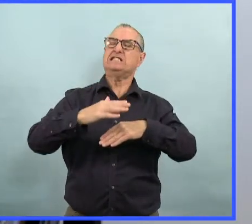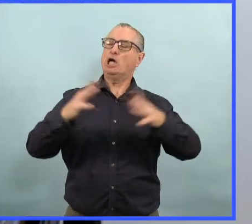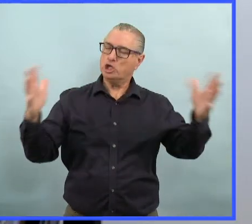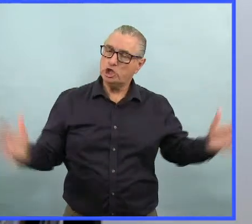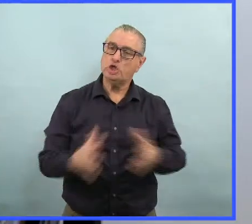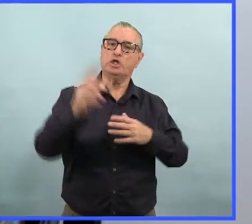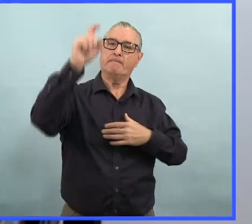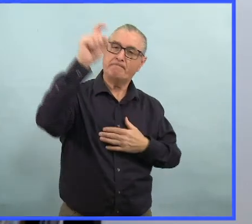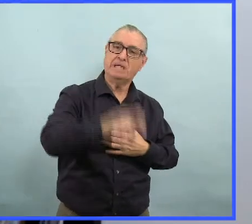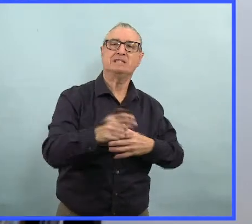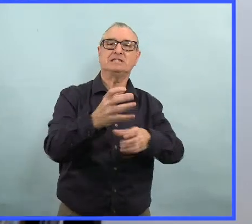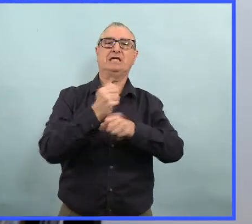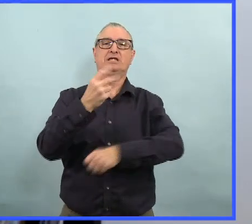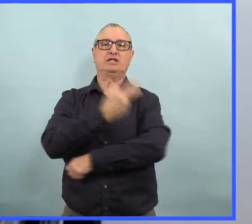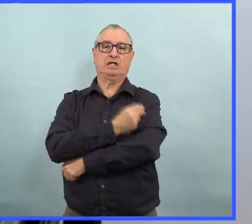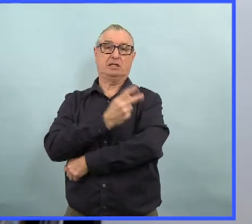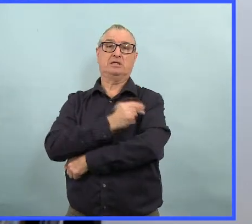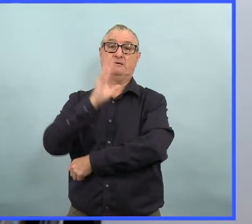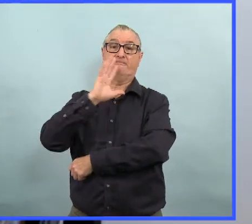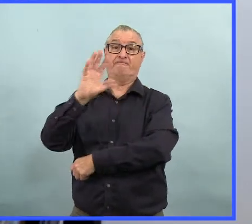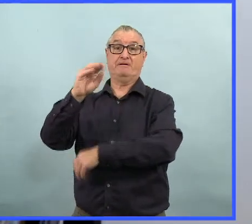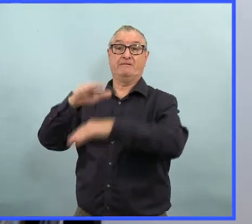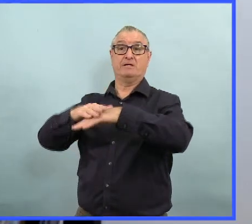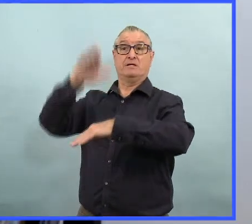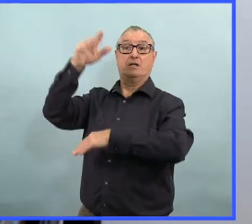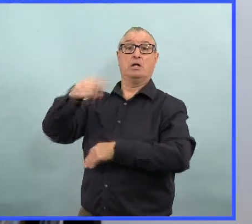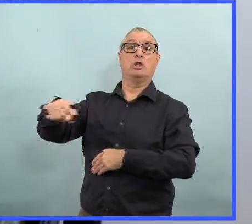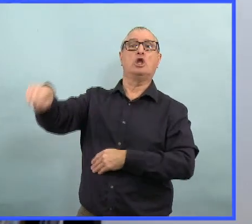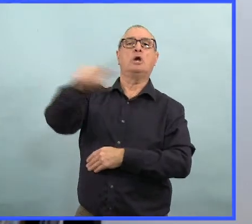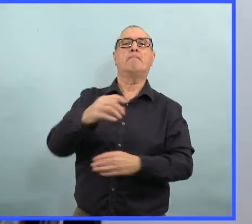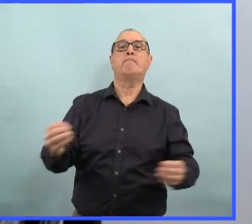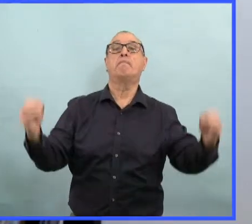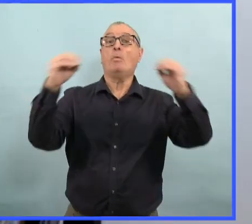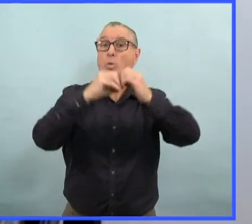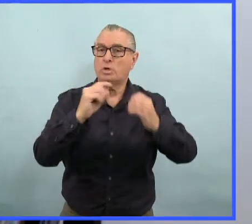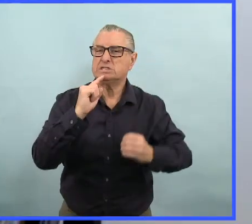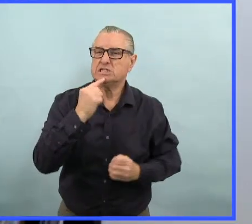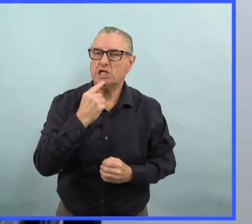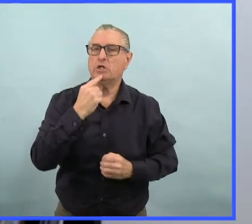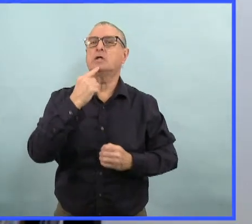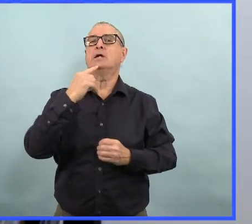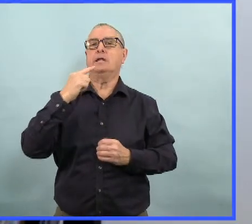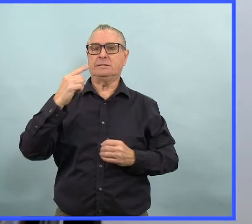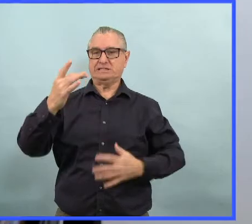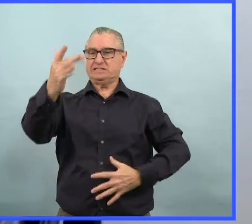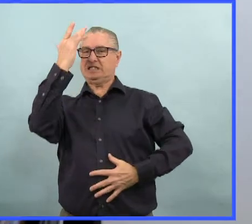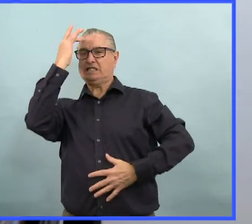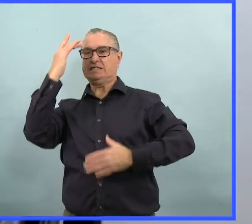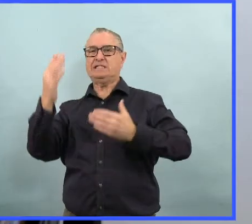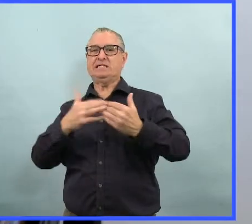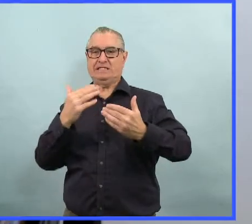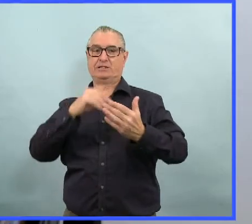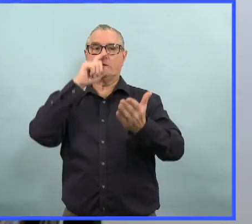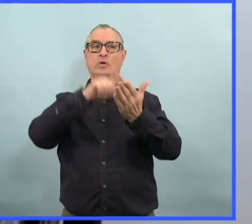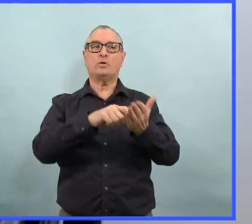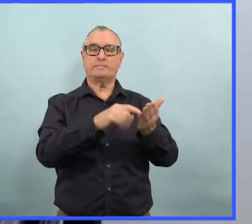will continue to experience more severe outcomes including hospitalization icu admission and deaths